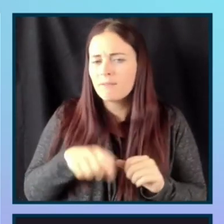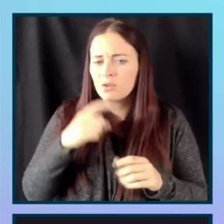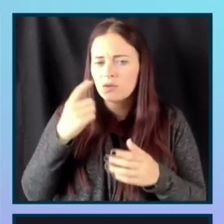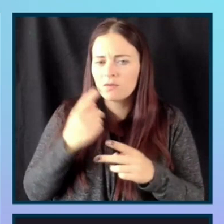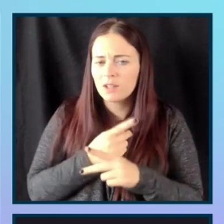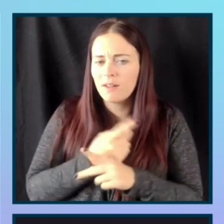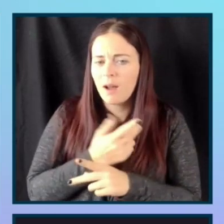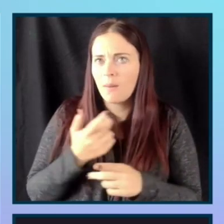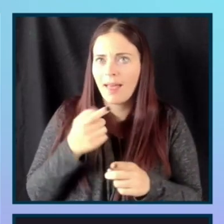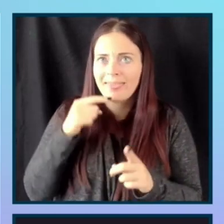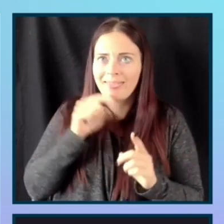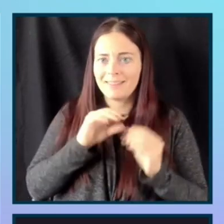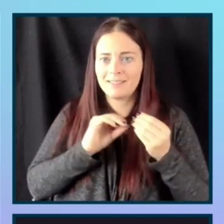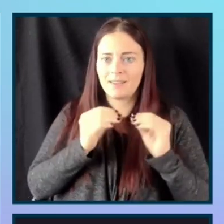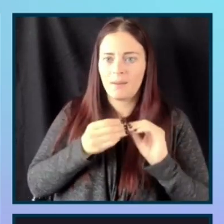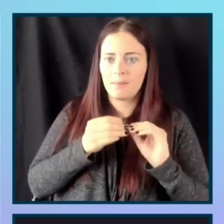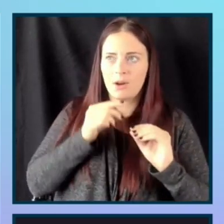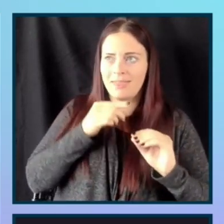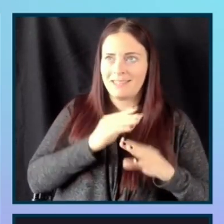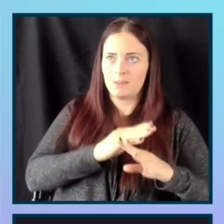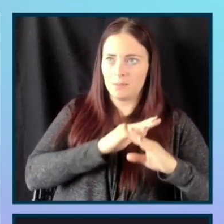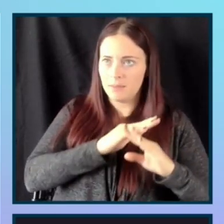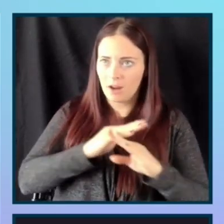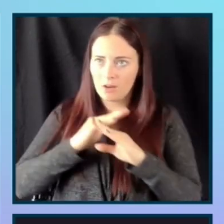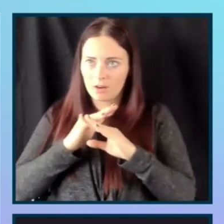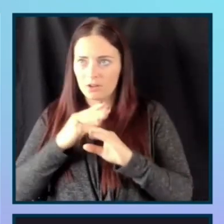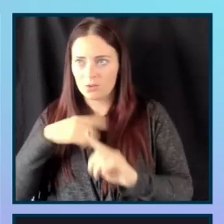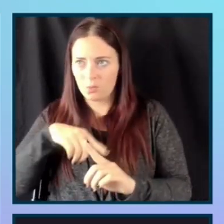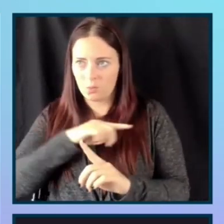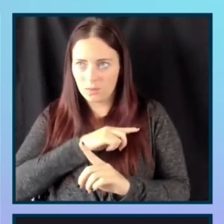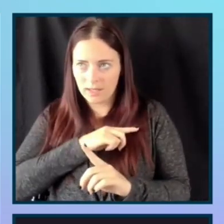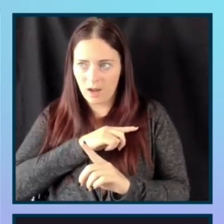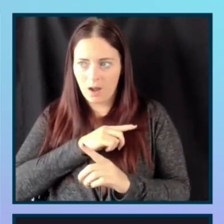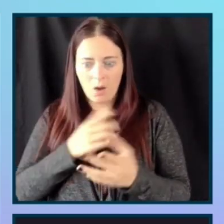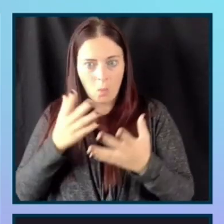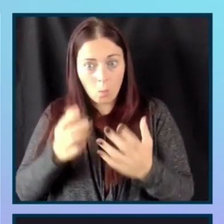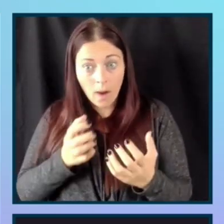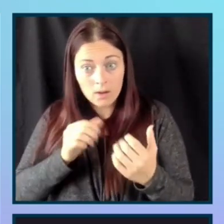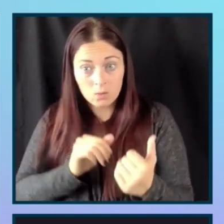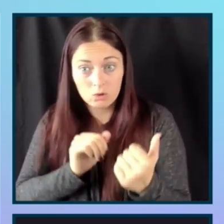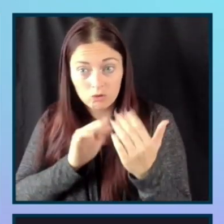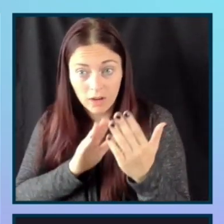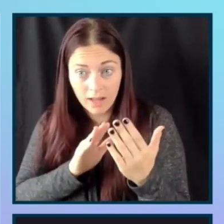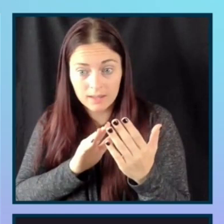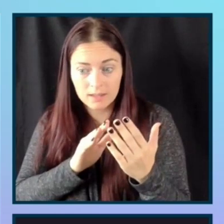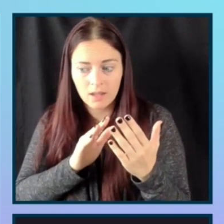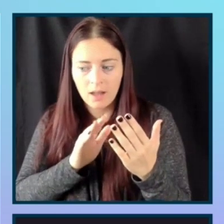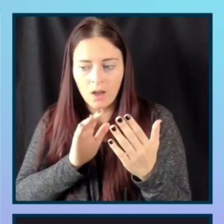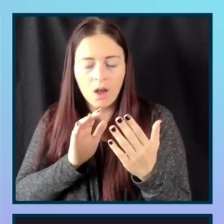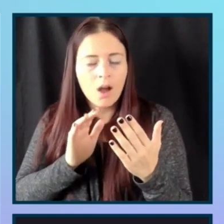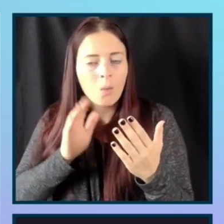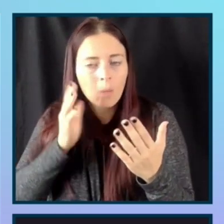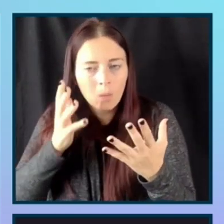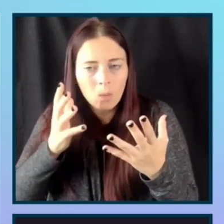"These barriers that we are looking to address, that's what we are doing it for?" Are we doing it to say,